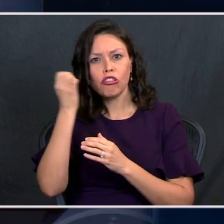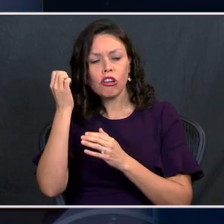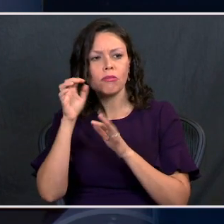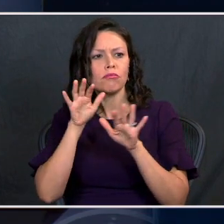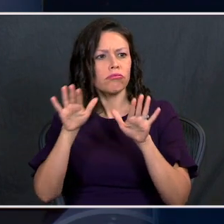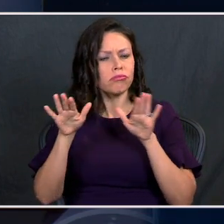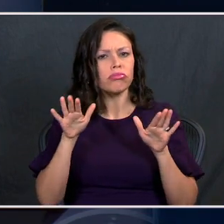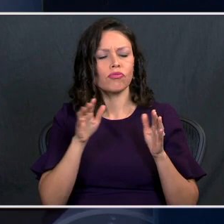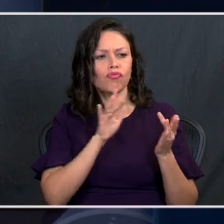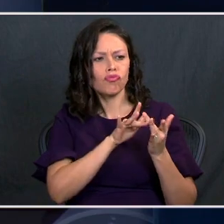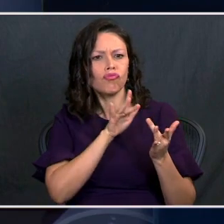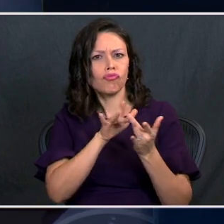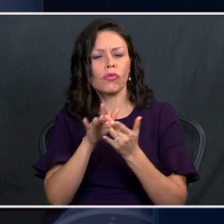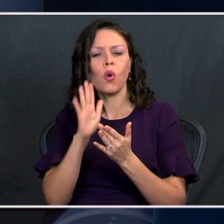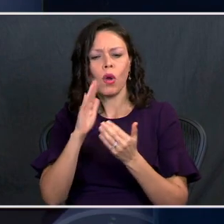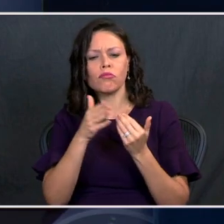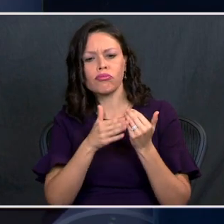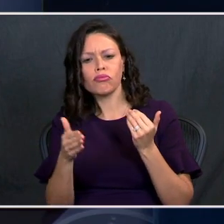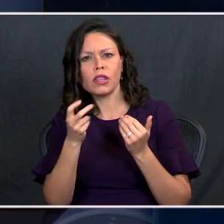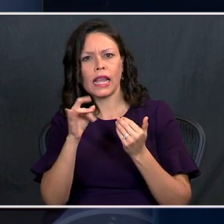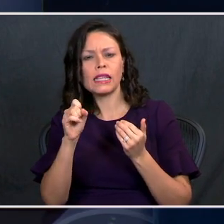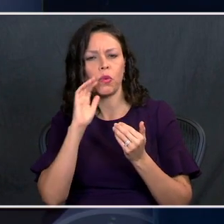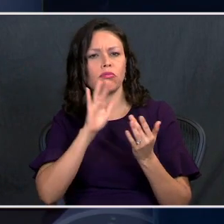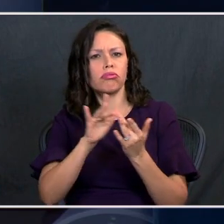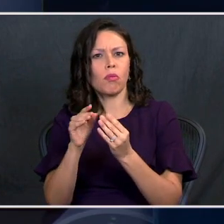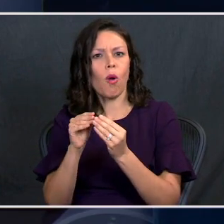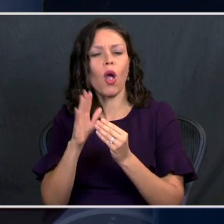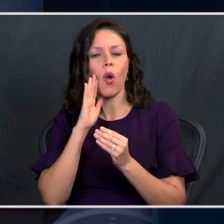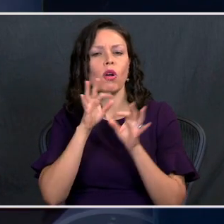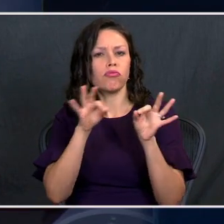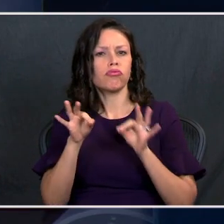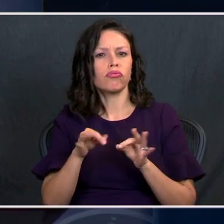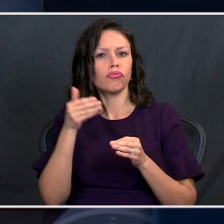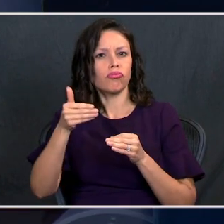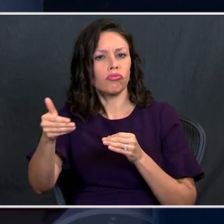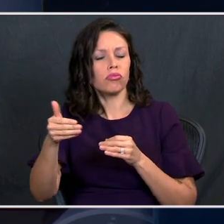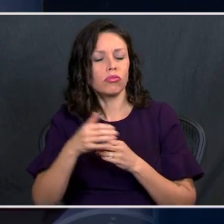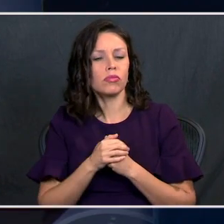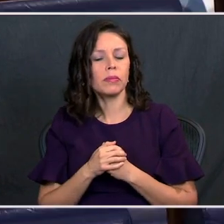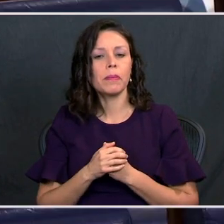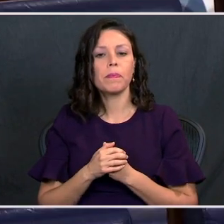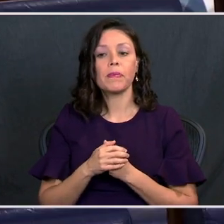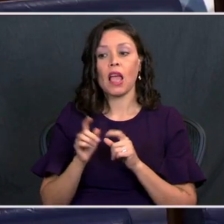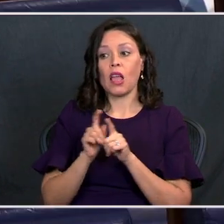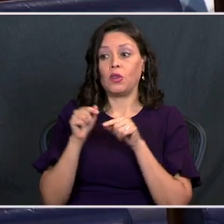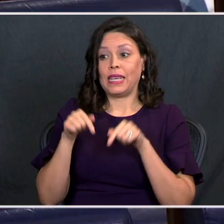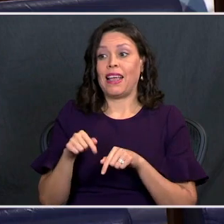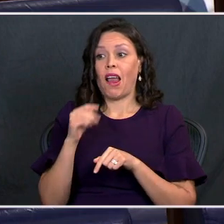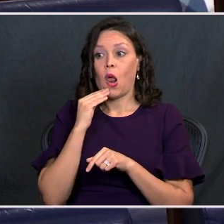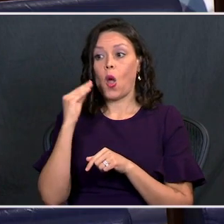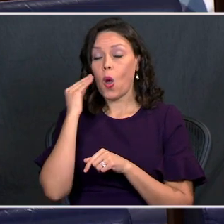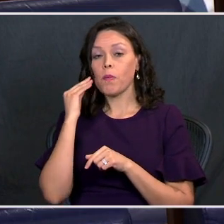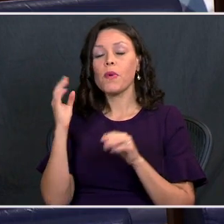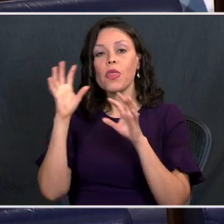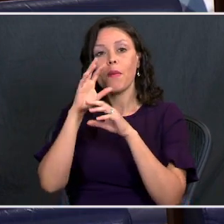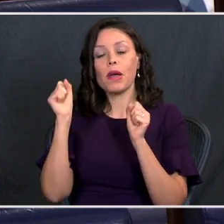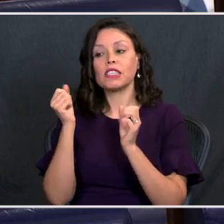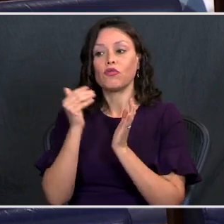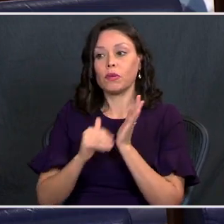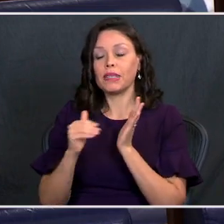There's more planned in the next couple of days, and we'll have readouts as those occur. The Press: Okay. And one on here at home: The President has repeatedly stressed the urgency